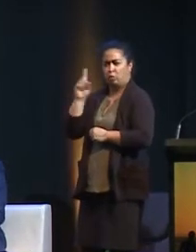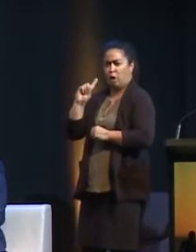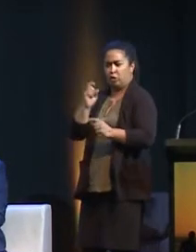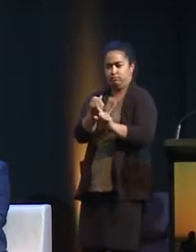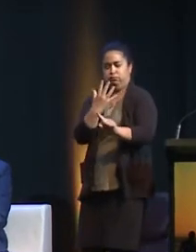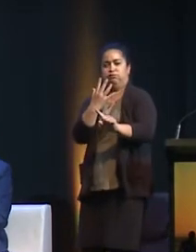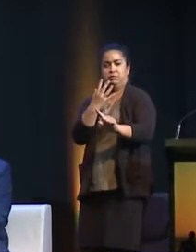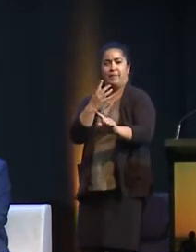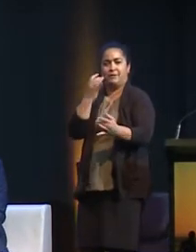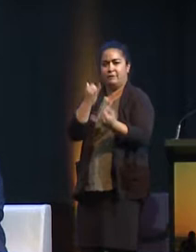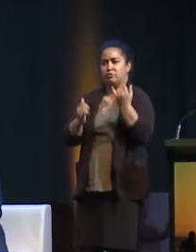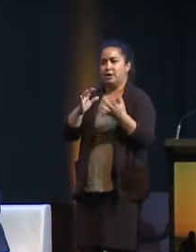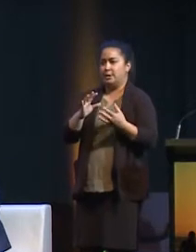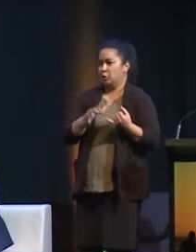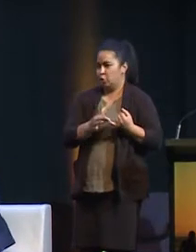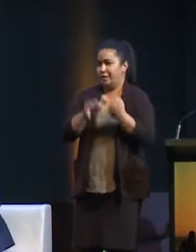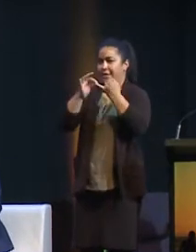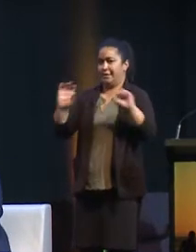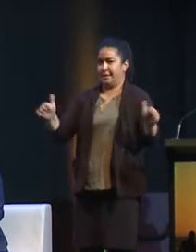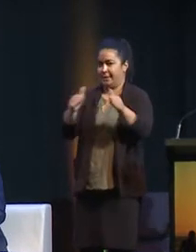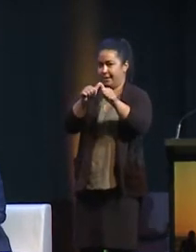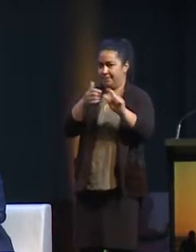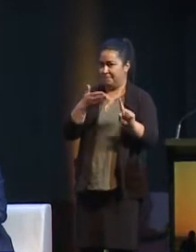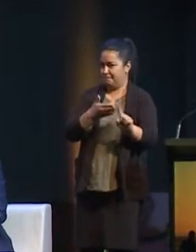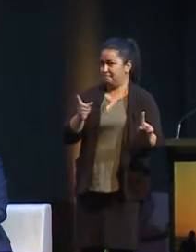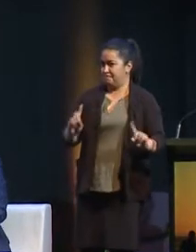Taranaki? Waid: Kia ora tātou. Just building on the